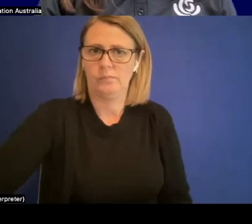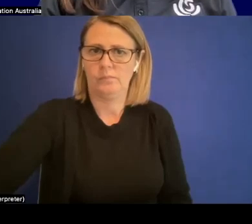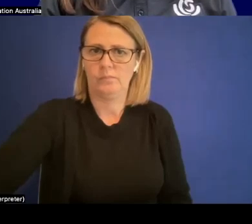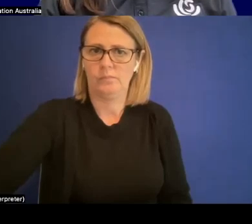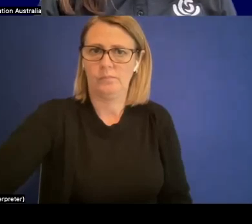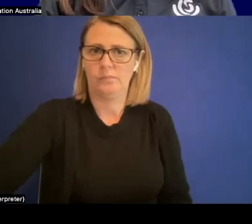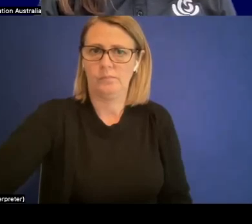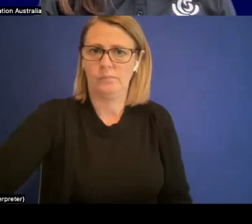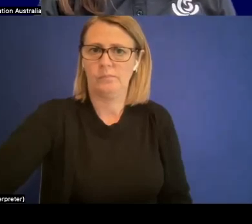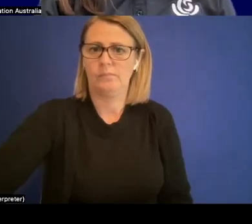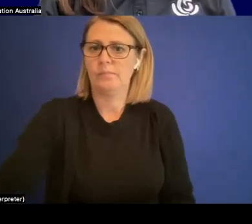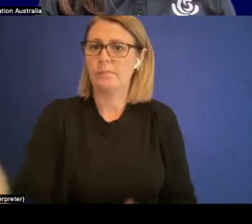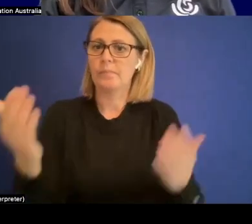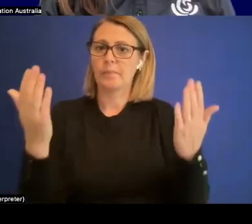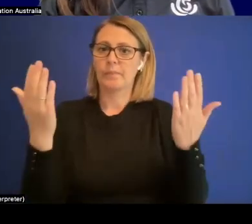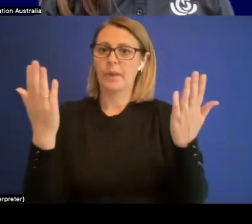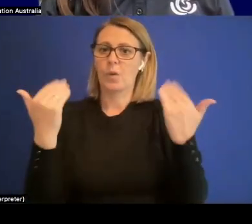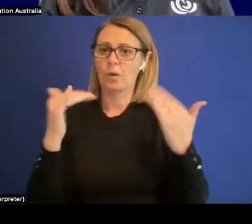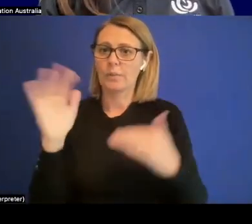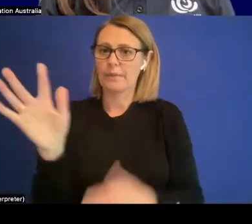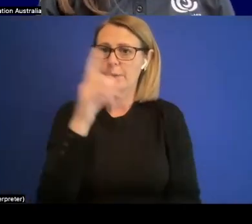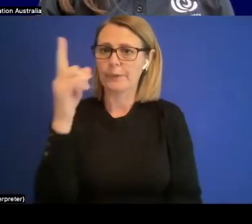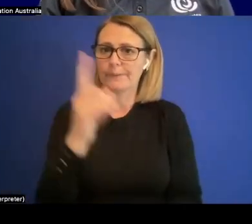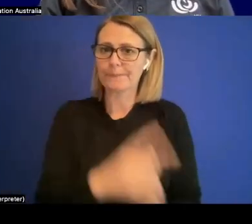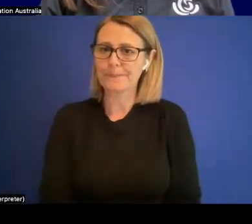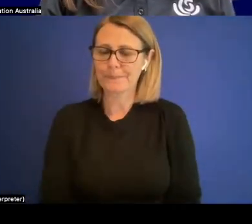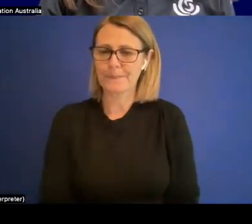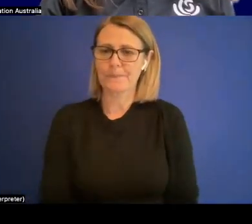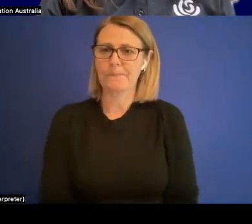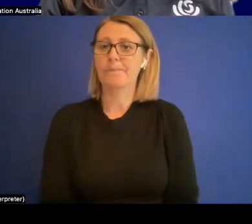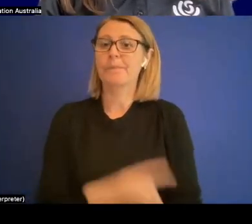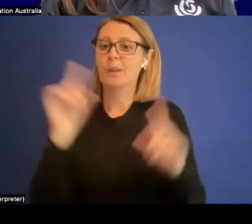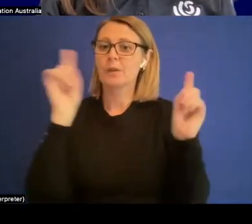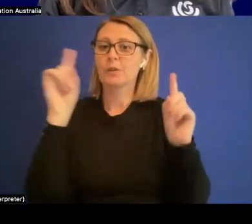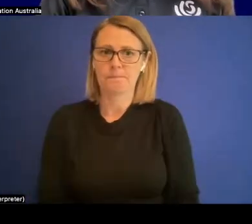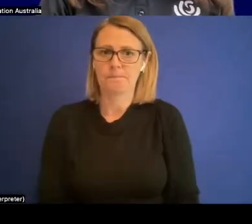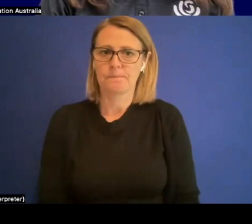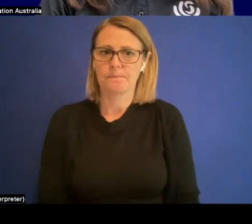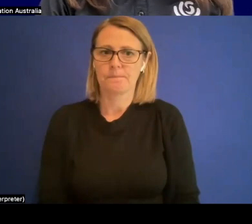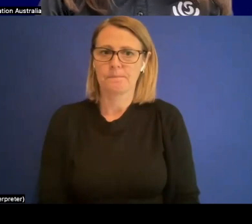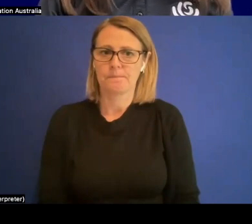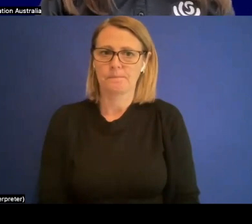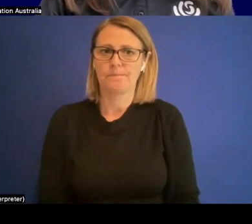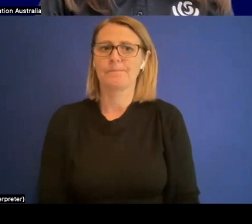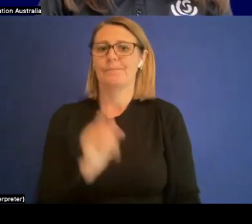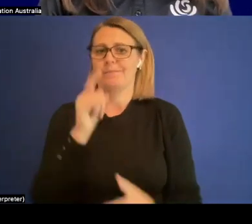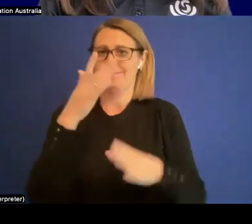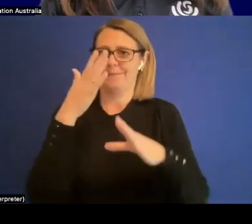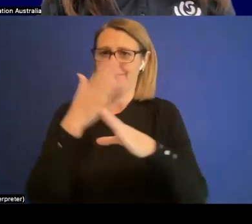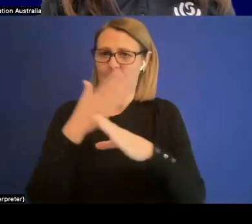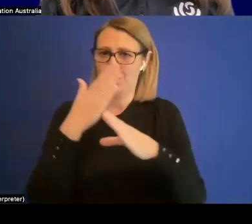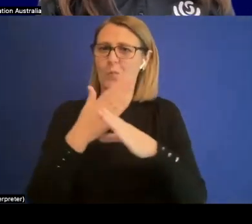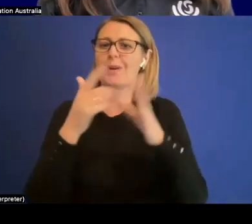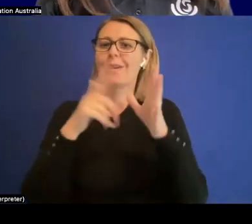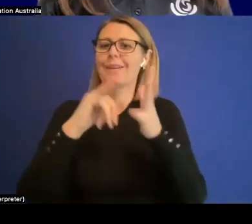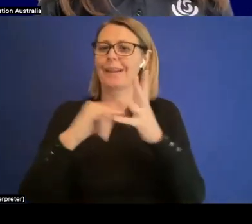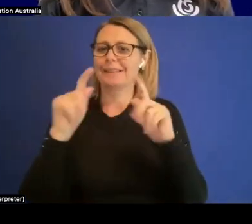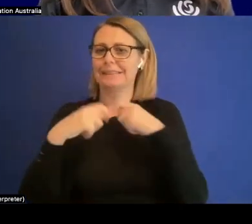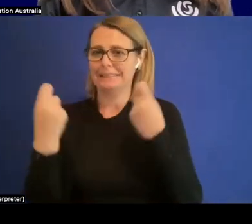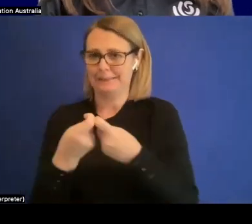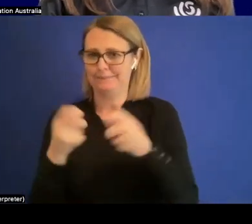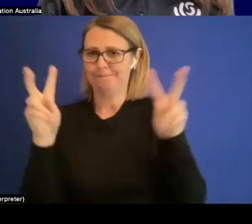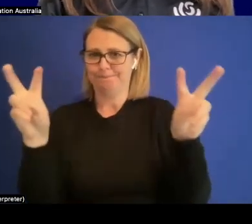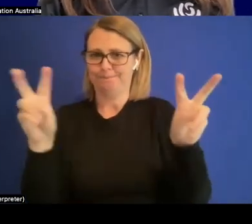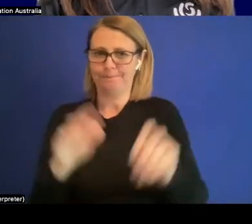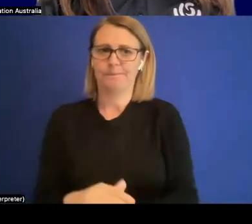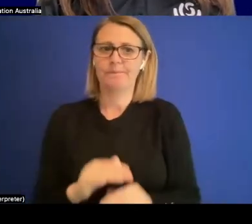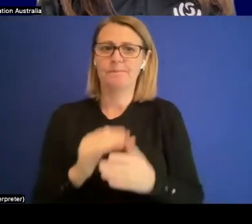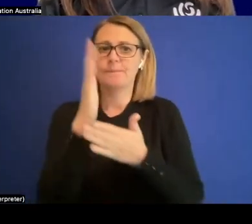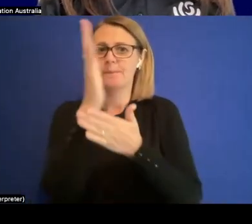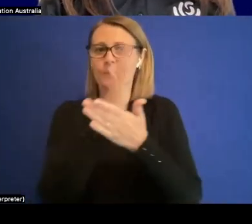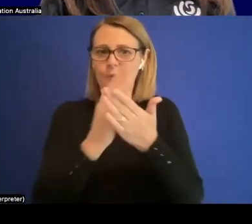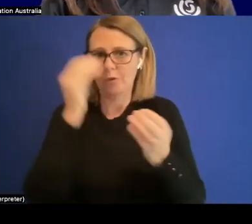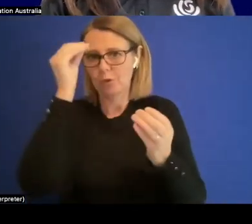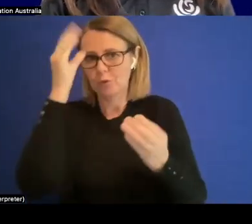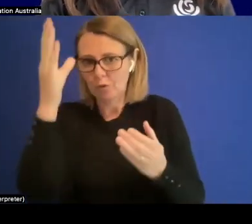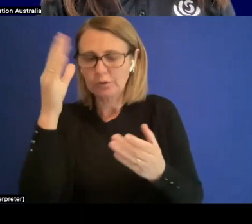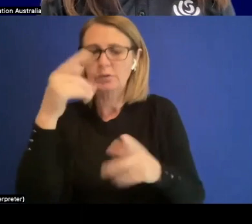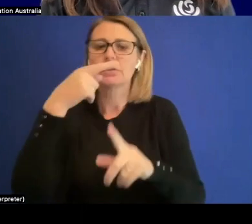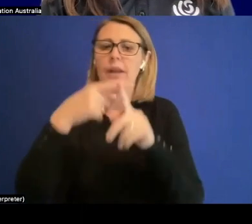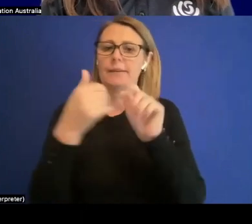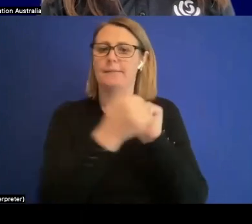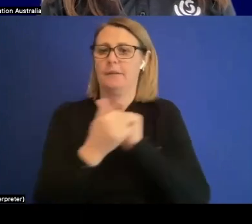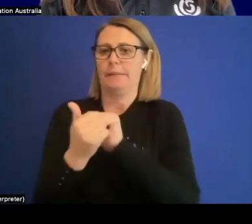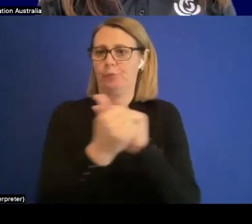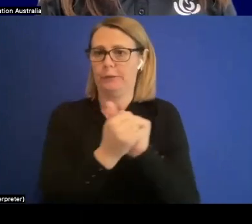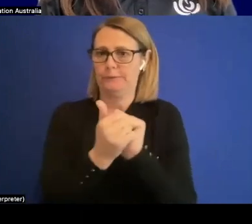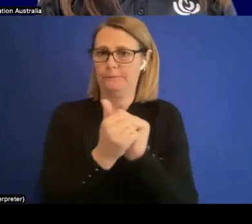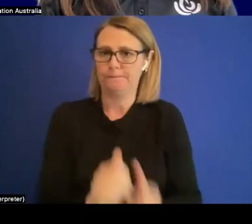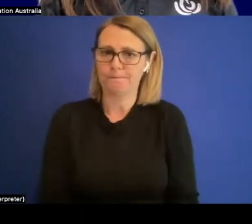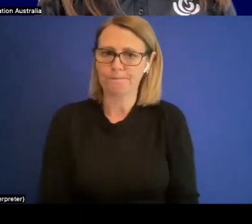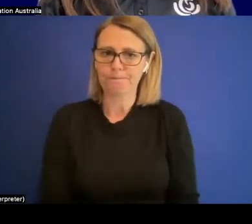Welcome, everyone. Today's webinar is on Working as a team: Knowledge sharing and collaboration.